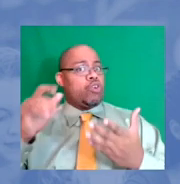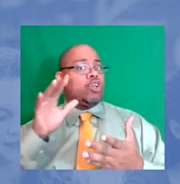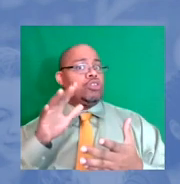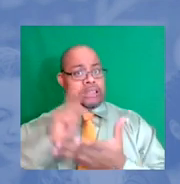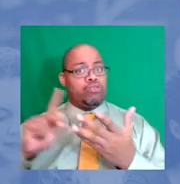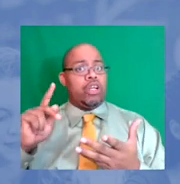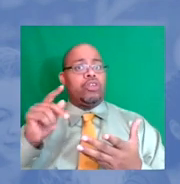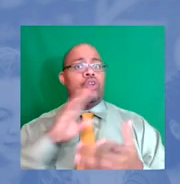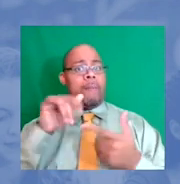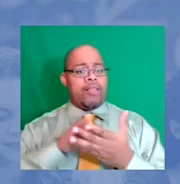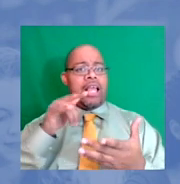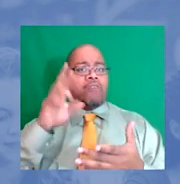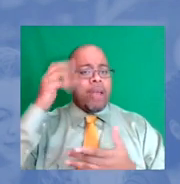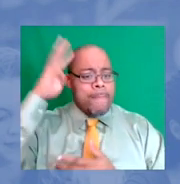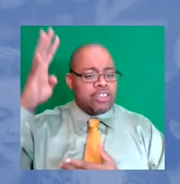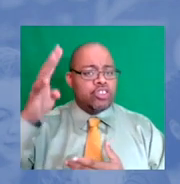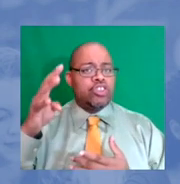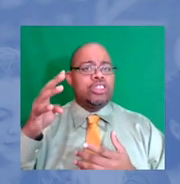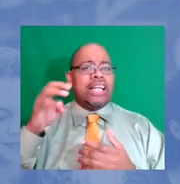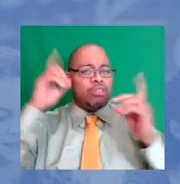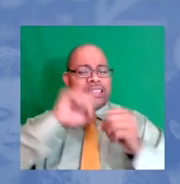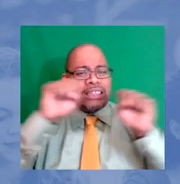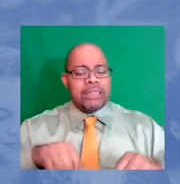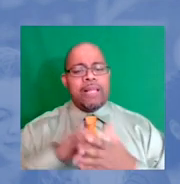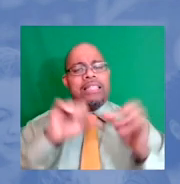EDUCATION SYSTEM AND IT'S A SYSTEM THAT ACTIVELY FIGHTS INEQUITY.